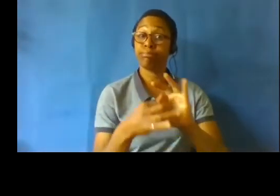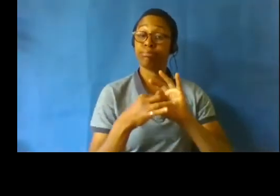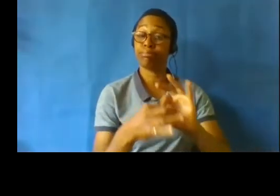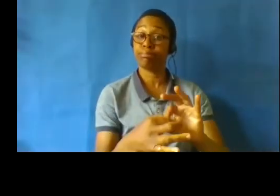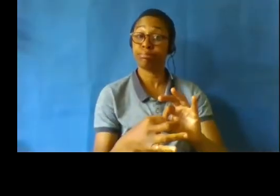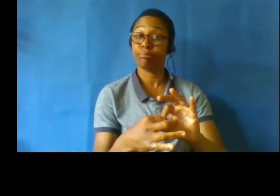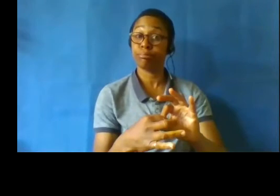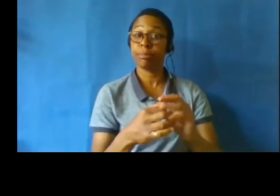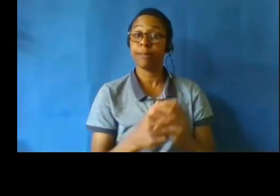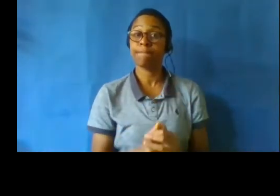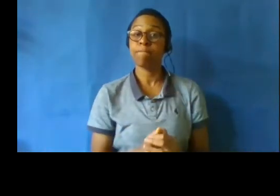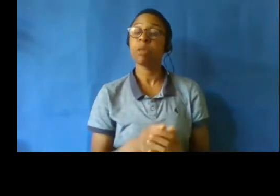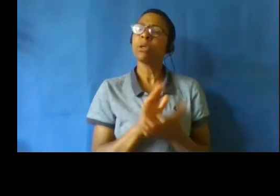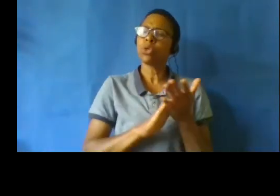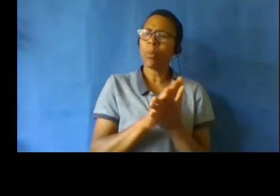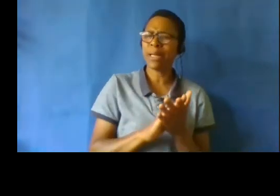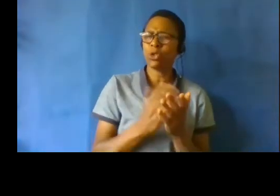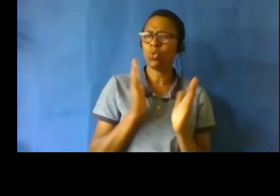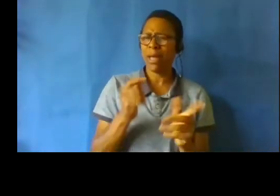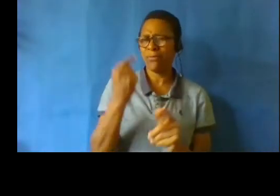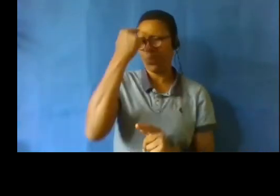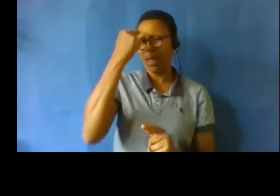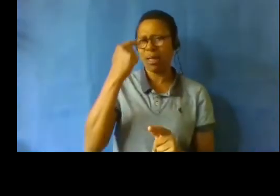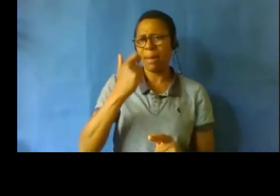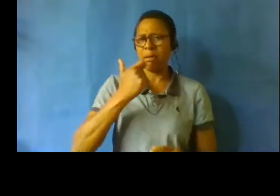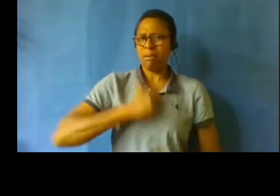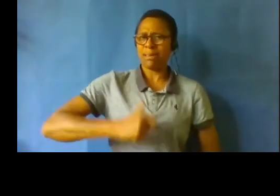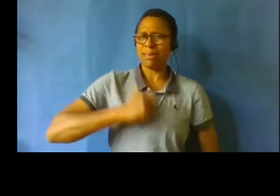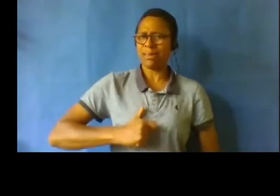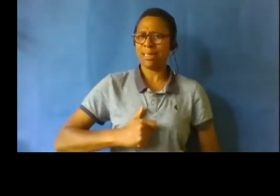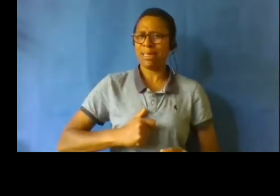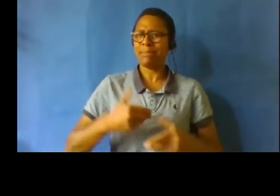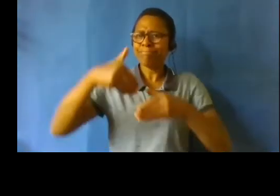which is invested in the individual's own senses movements choices and